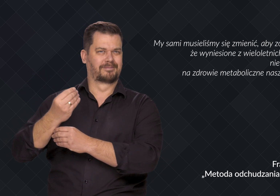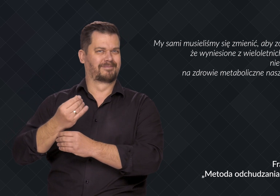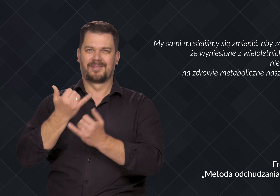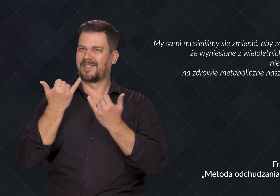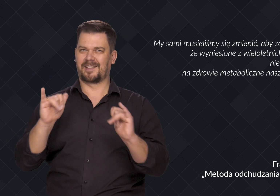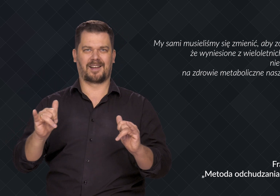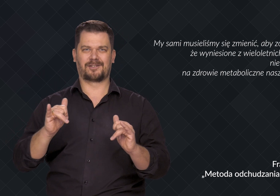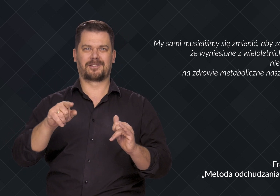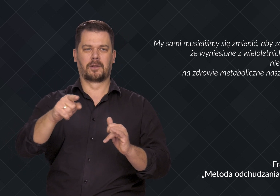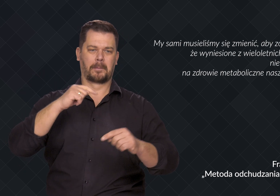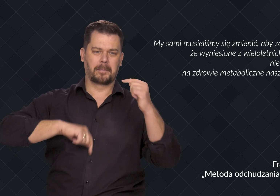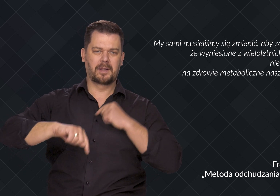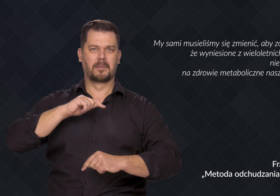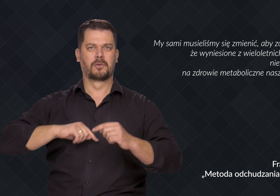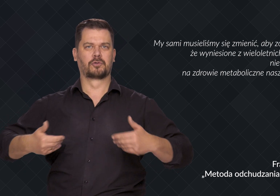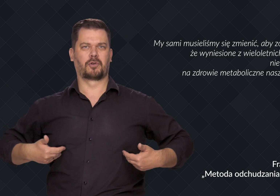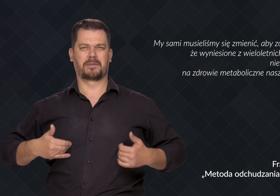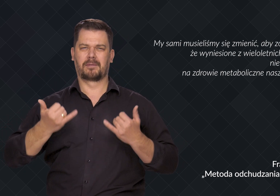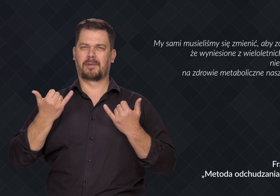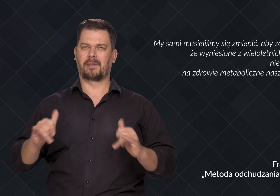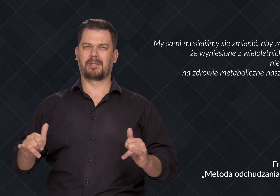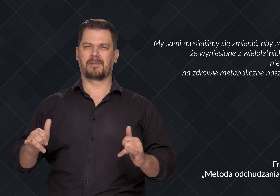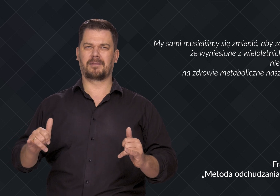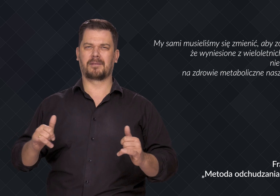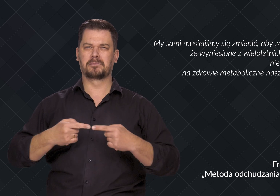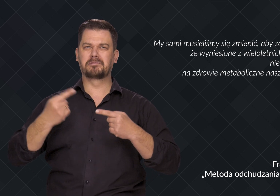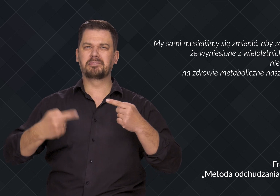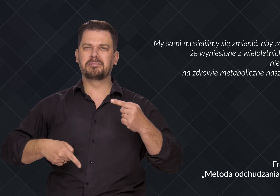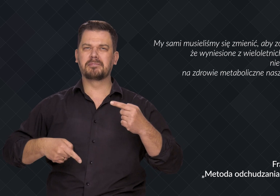did not translate into the metabolic health of our patients.